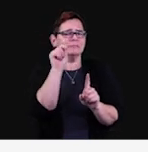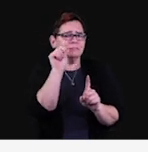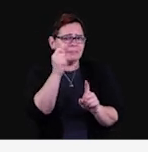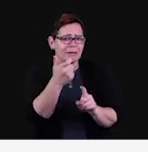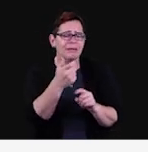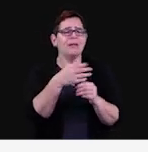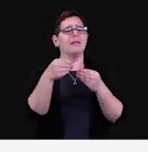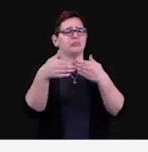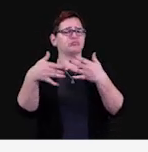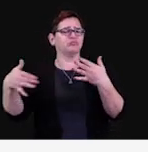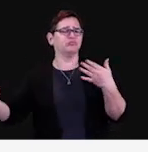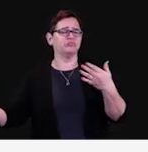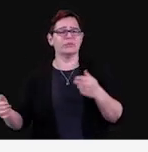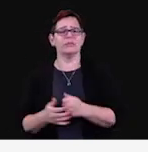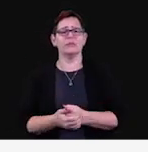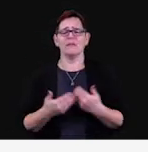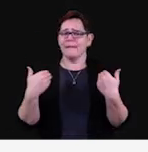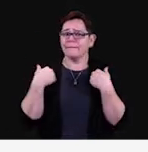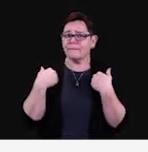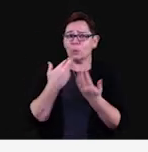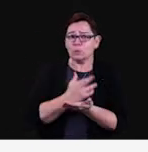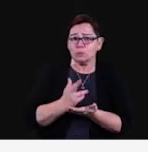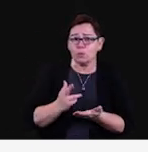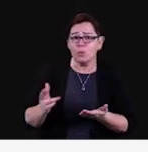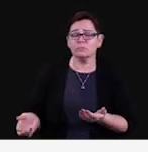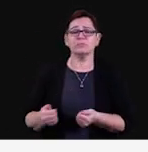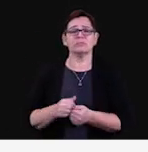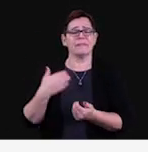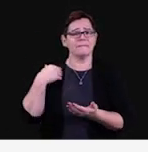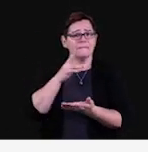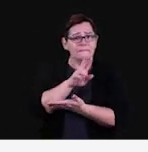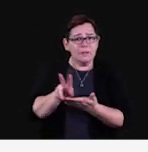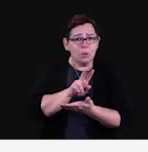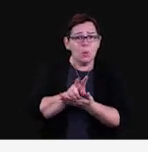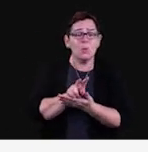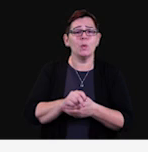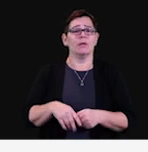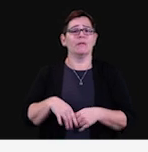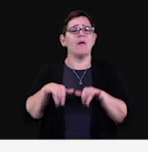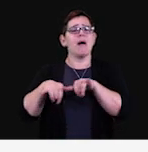It has resources, such as videos, common tax terms, and links to websites